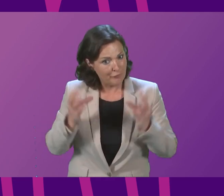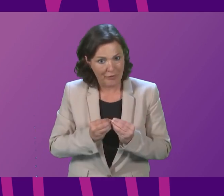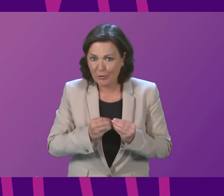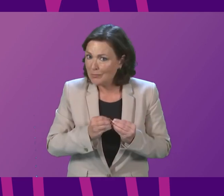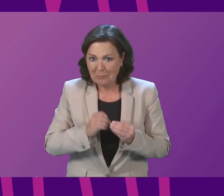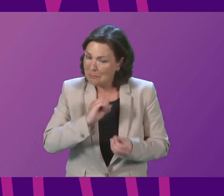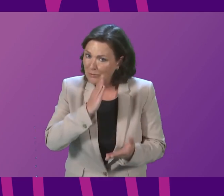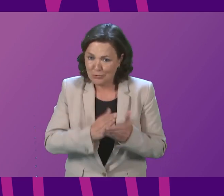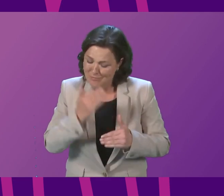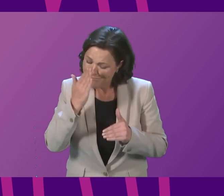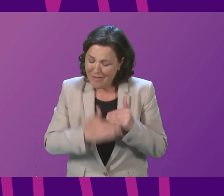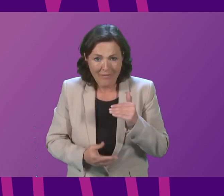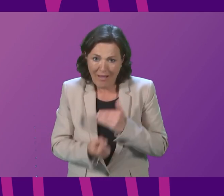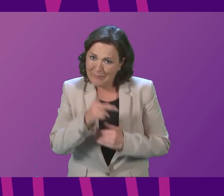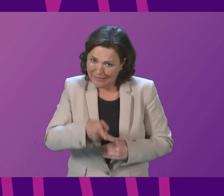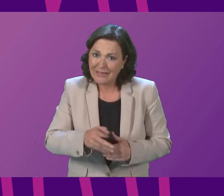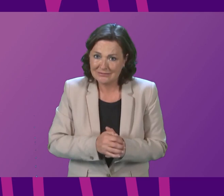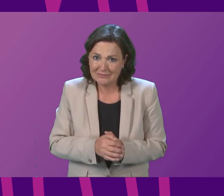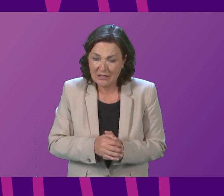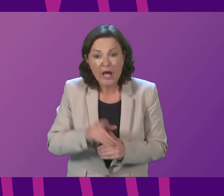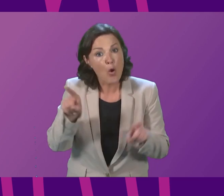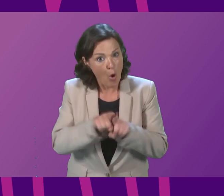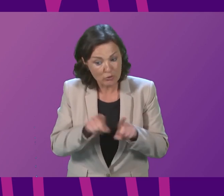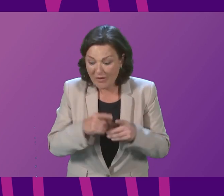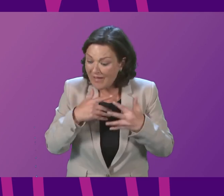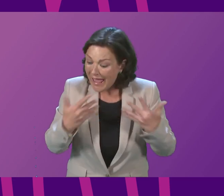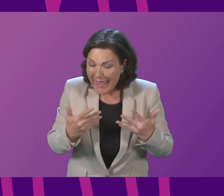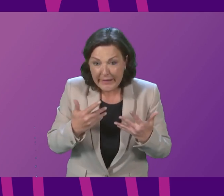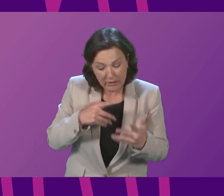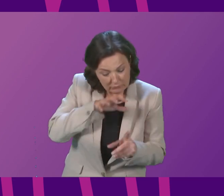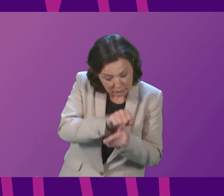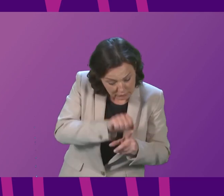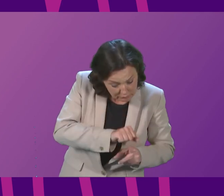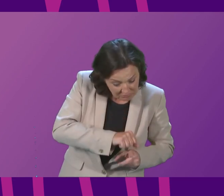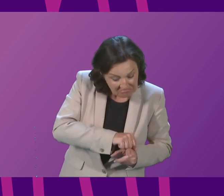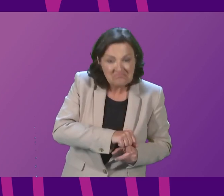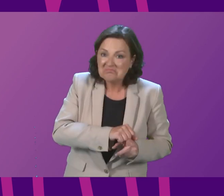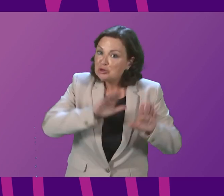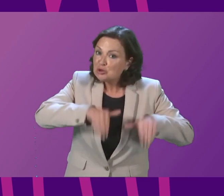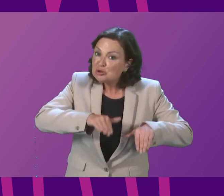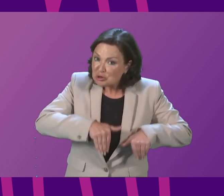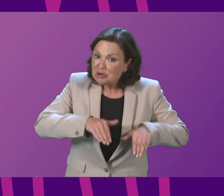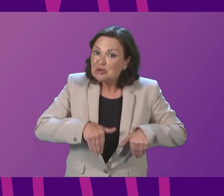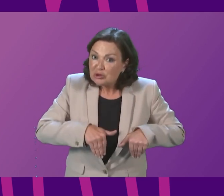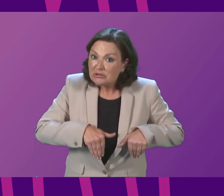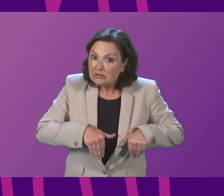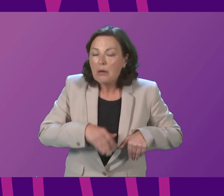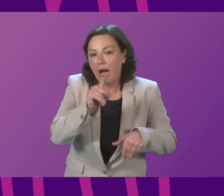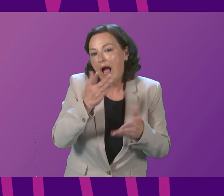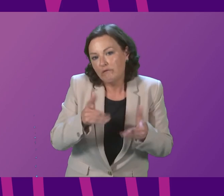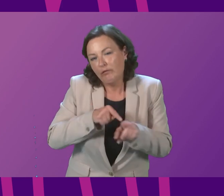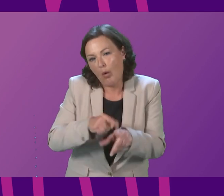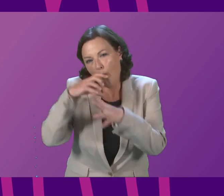be learned—are learned and that, within the bounds of confidentiality for families,